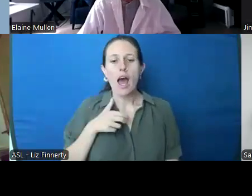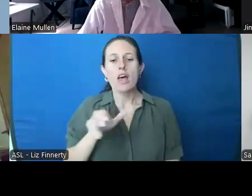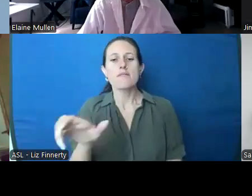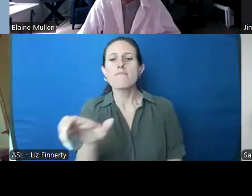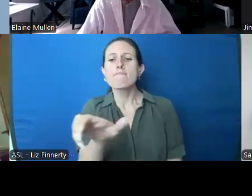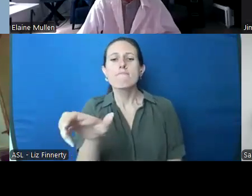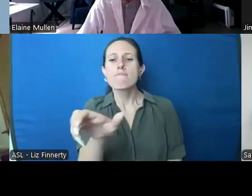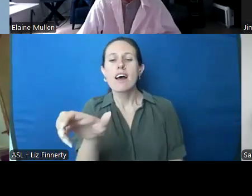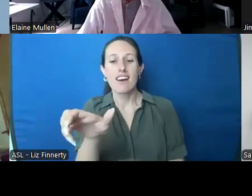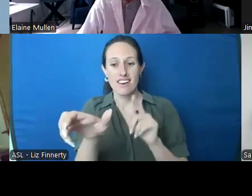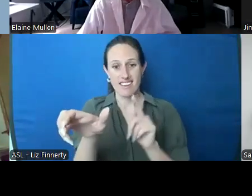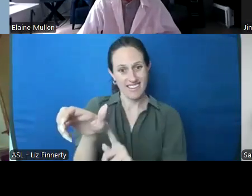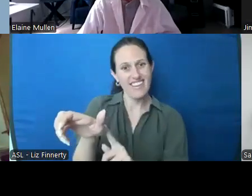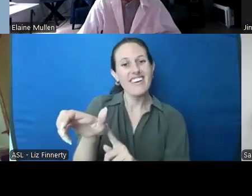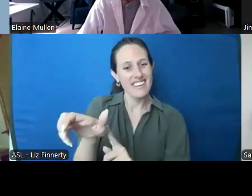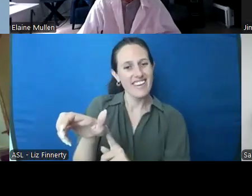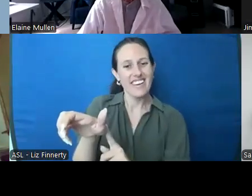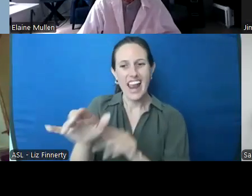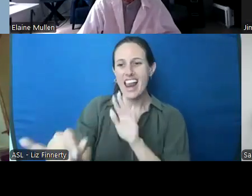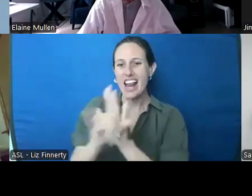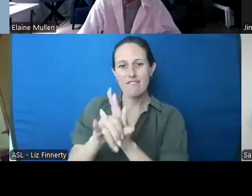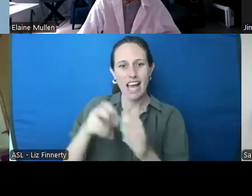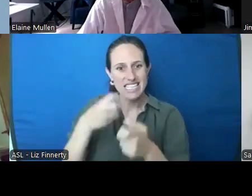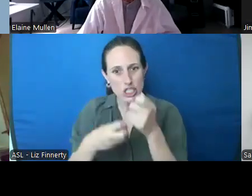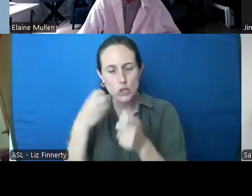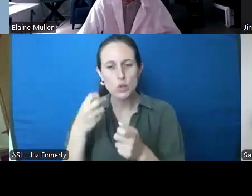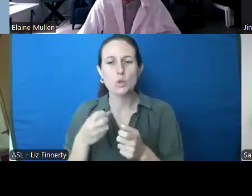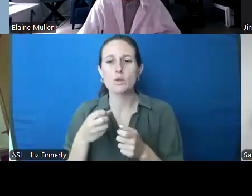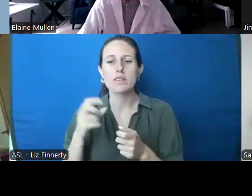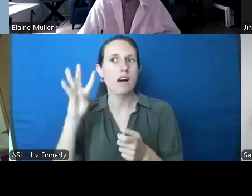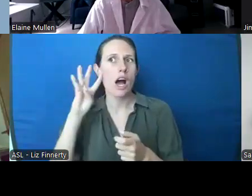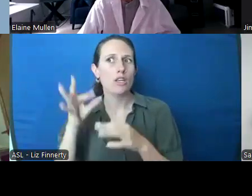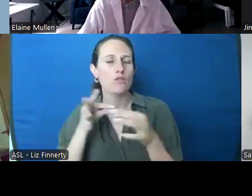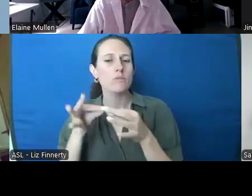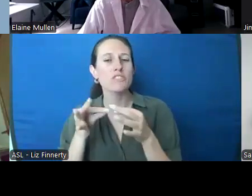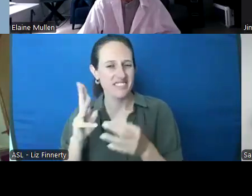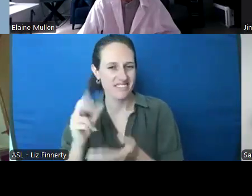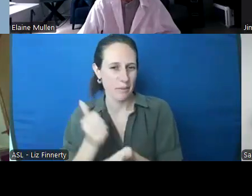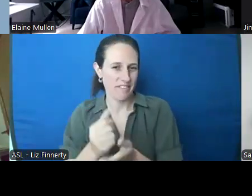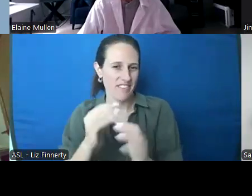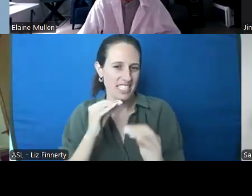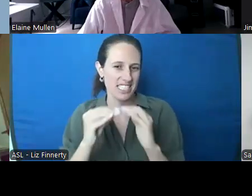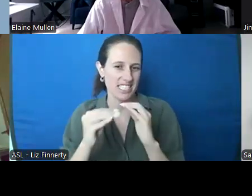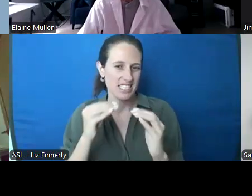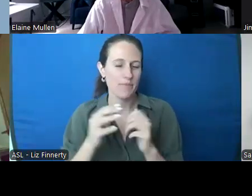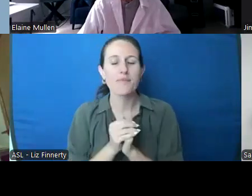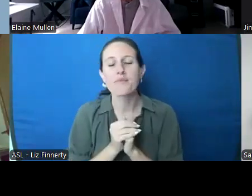needed to do. So it's pretty amazing. There's obviously pros and cons to AI. It's not 100%